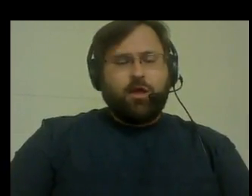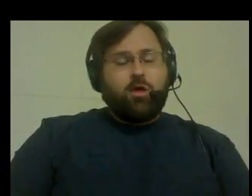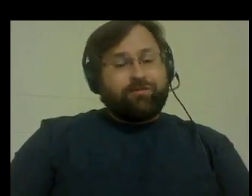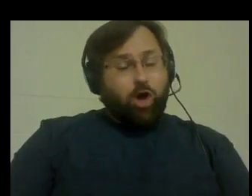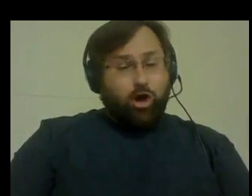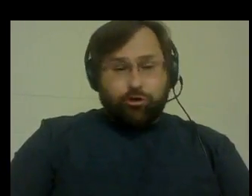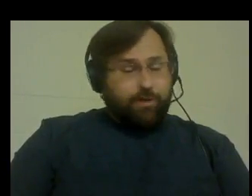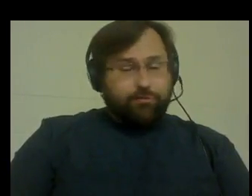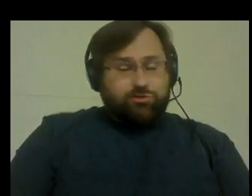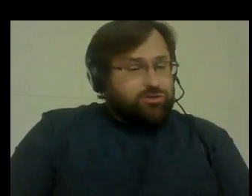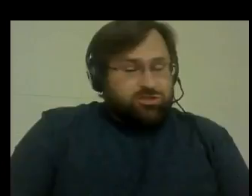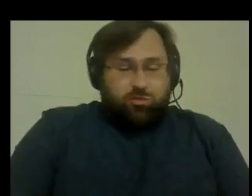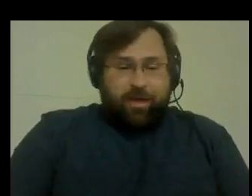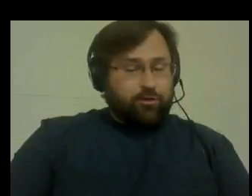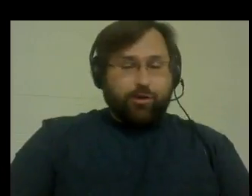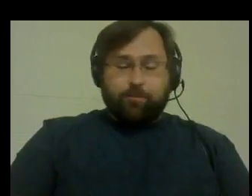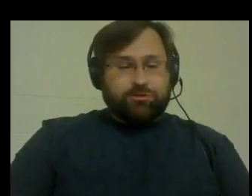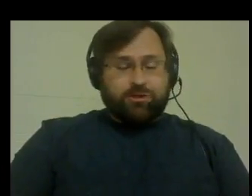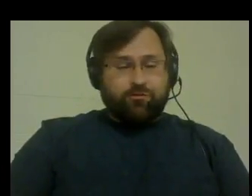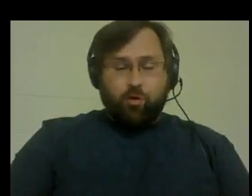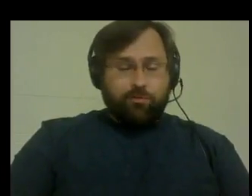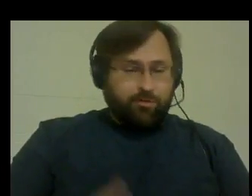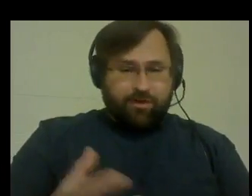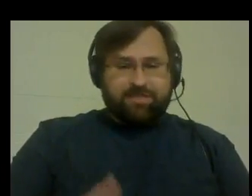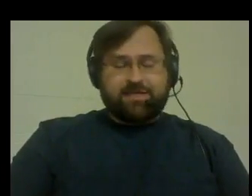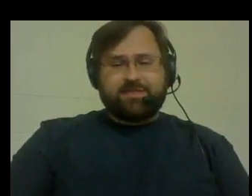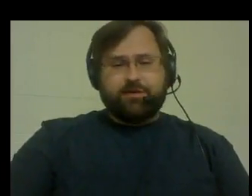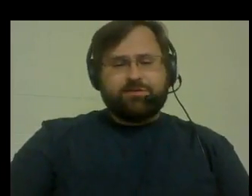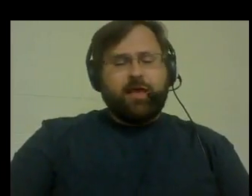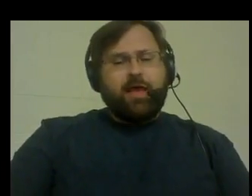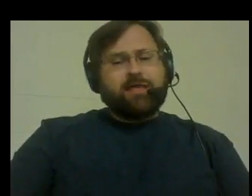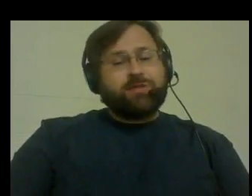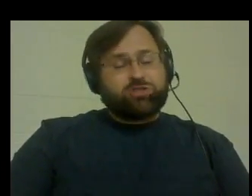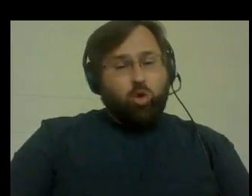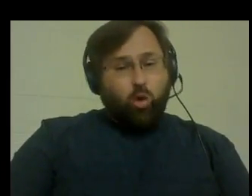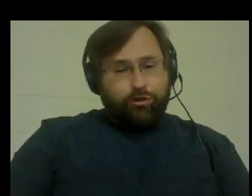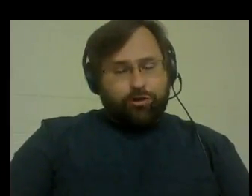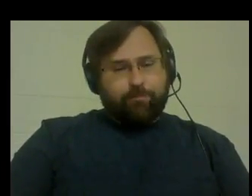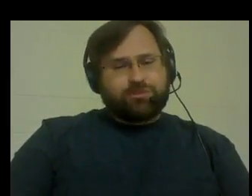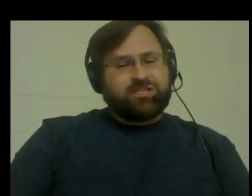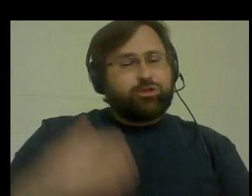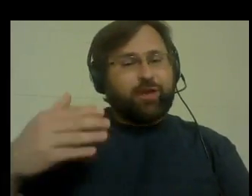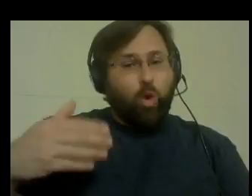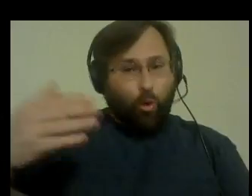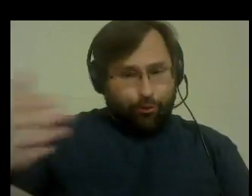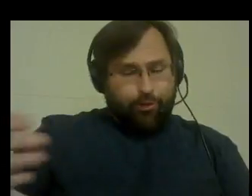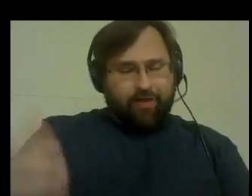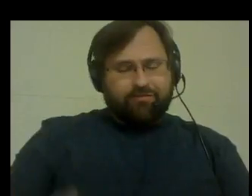we have cardinal numbers which is the regular numbers that are formed we've already discussed those as well as ordinal numbers that should the order of